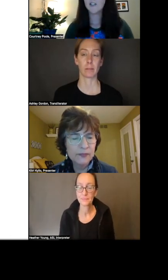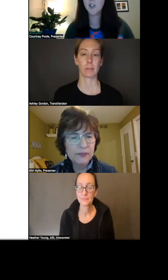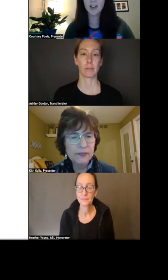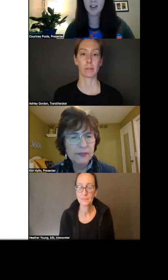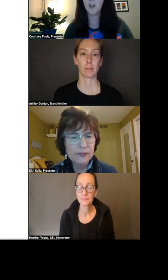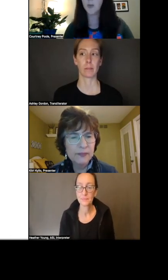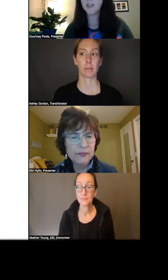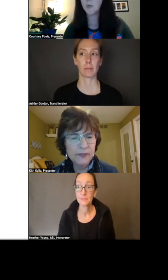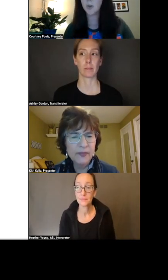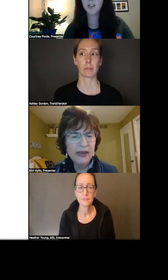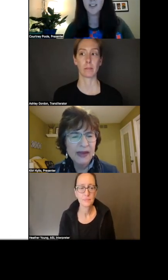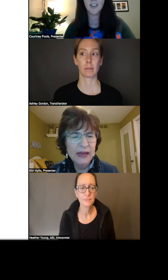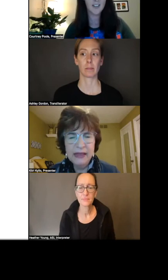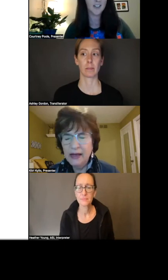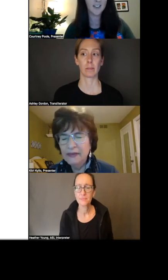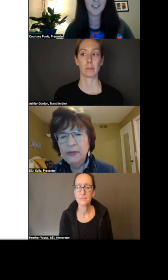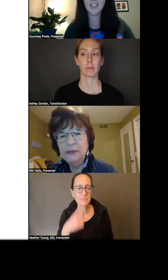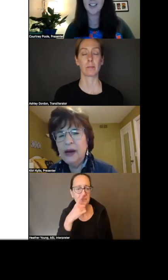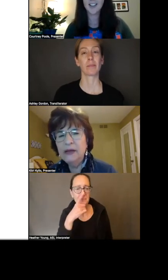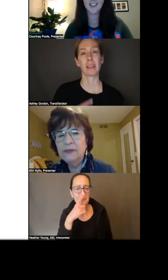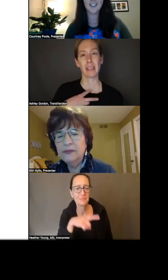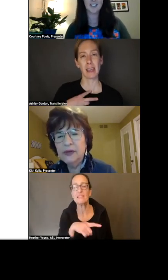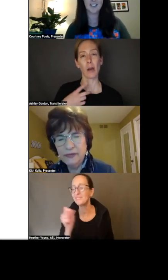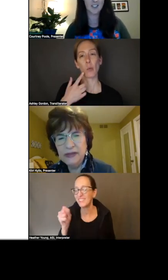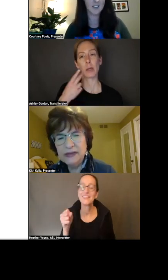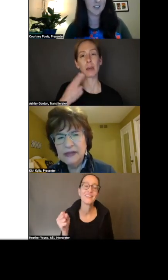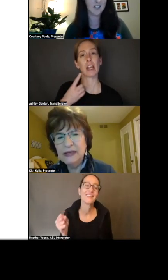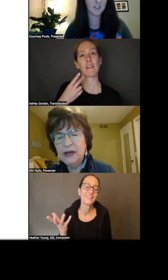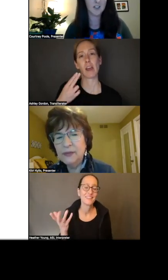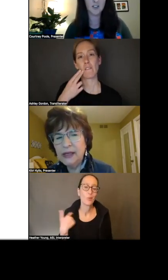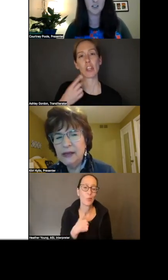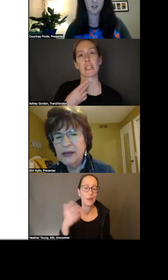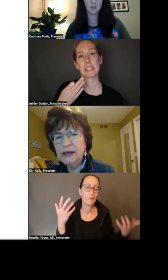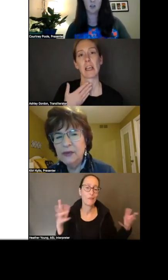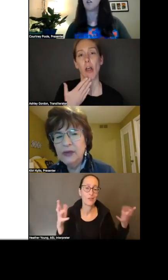Kitri, can you do this one? Yeah, we kind of covered this already.